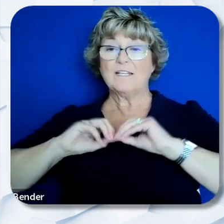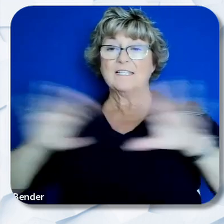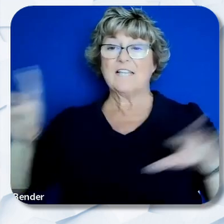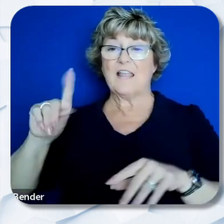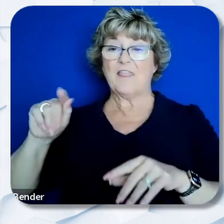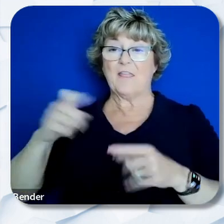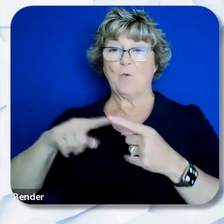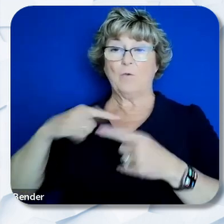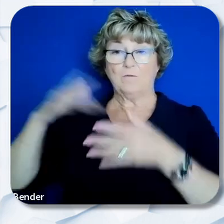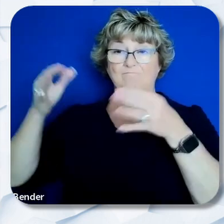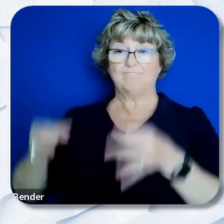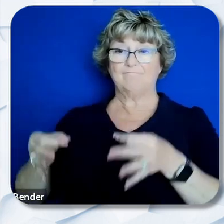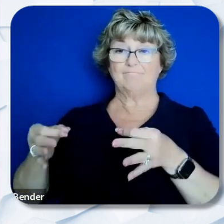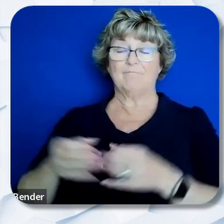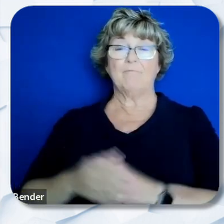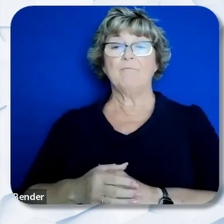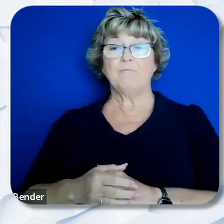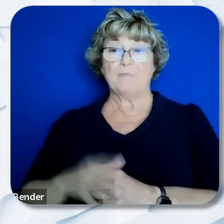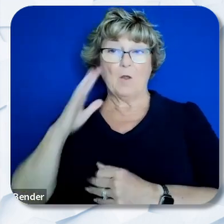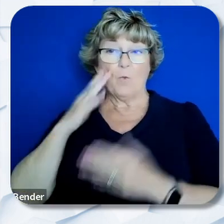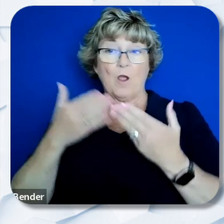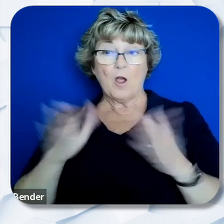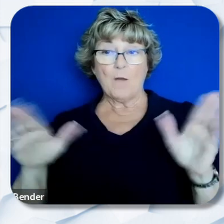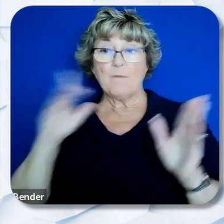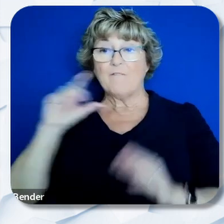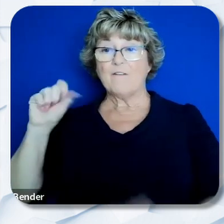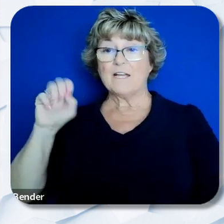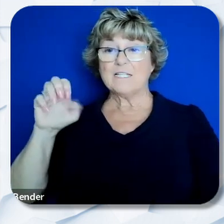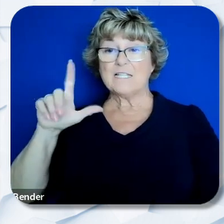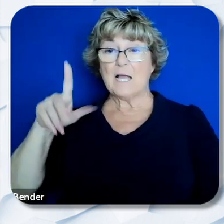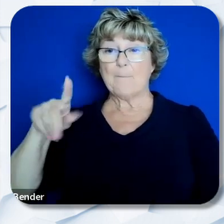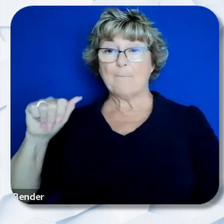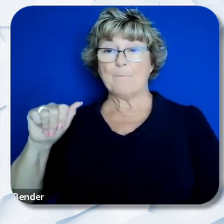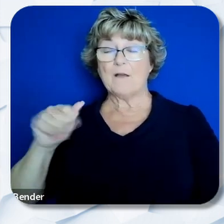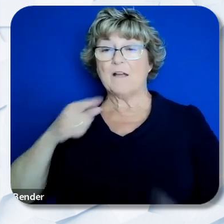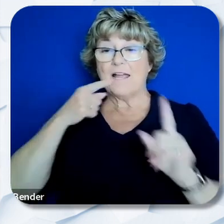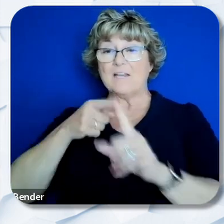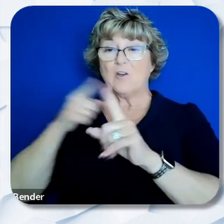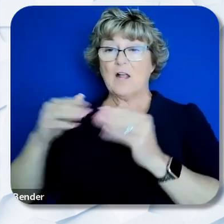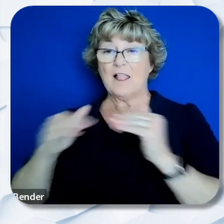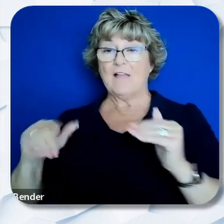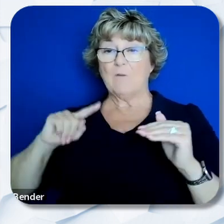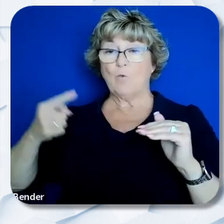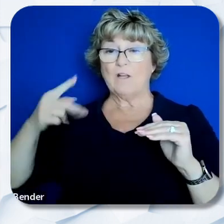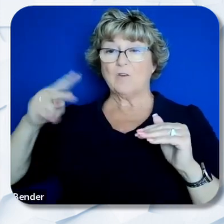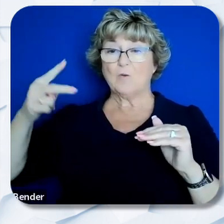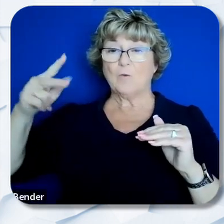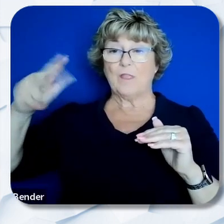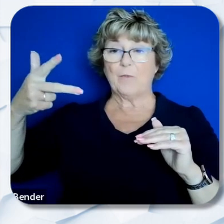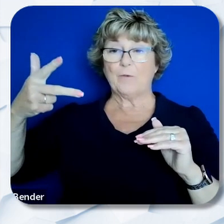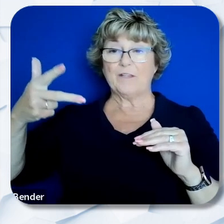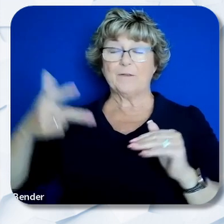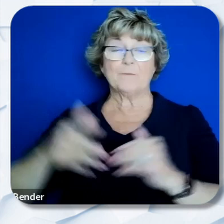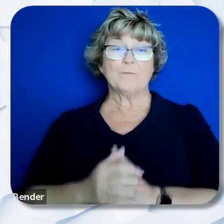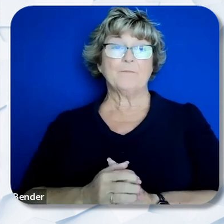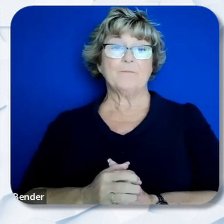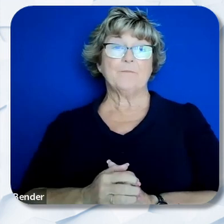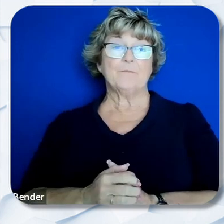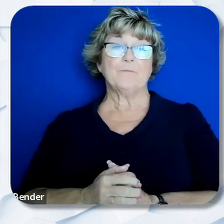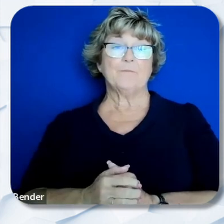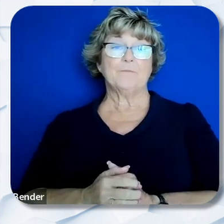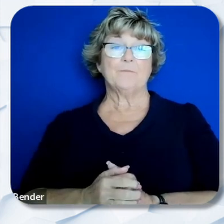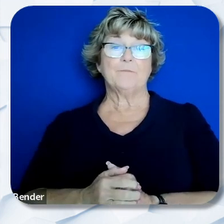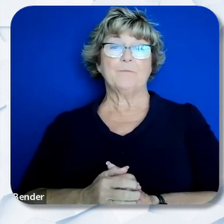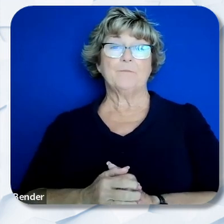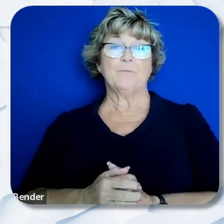have it. It will be open for SELPAs and Targeted Levels, 1, 2, and 3. Updating the CIM plan.